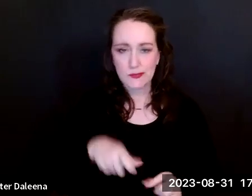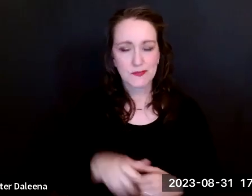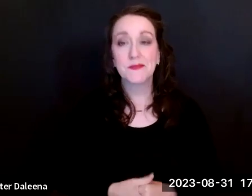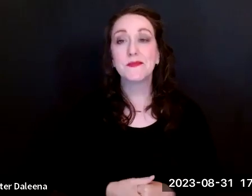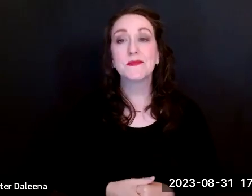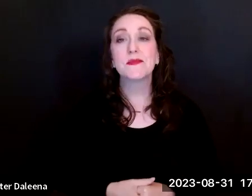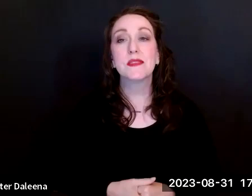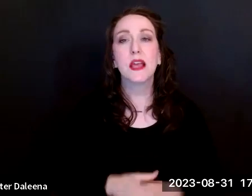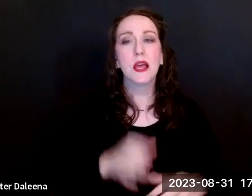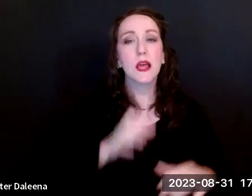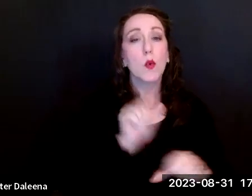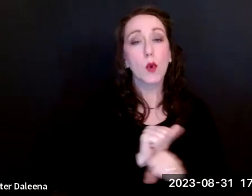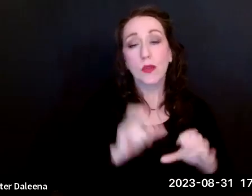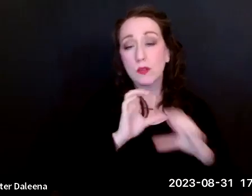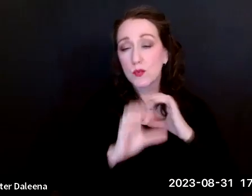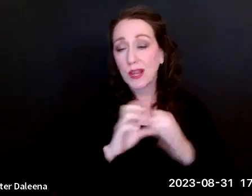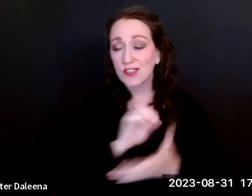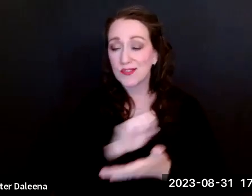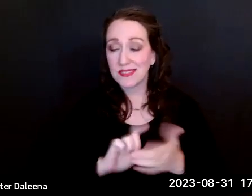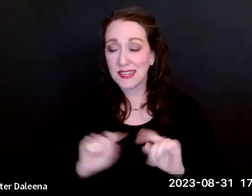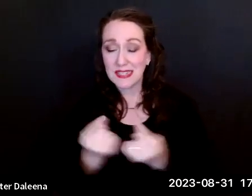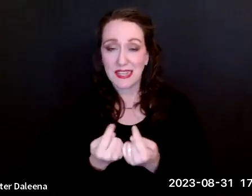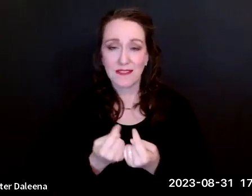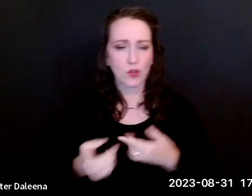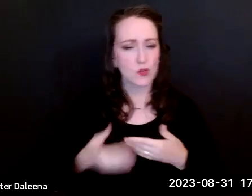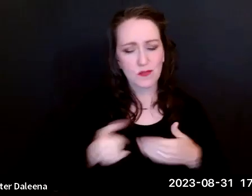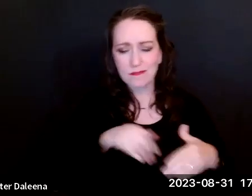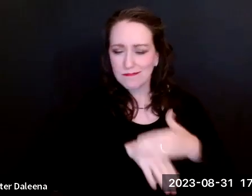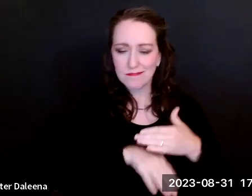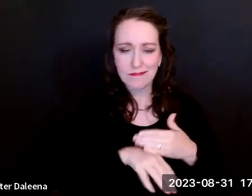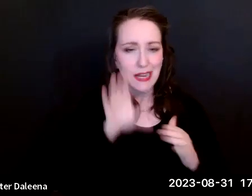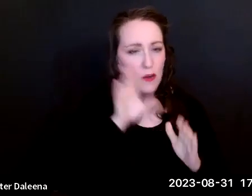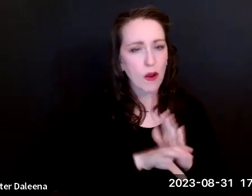our Communications and design teams to develop useful accessible Graphics to support applicants